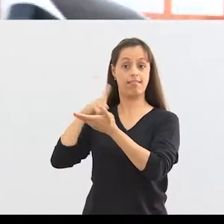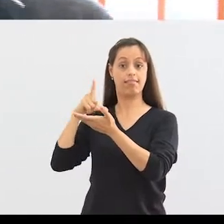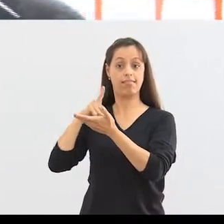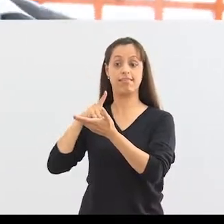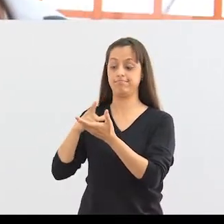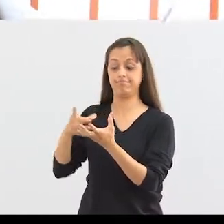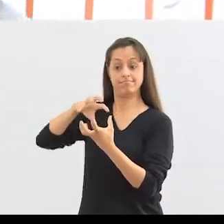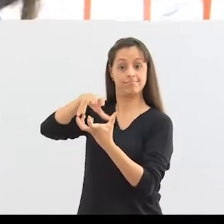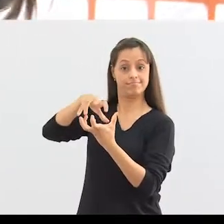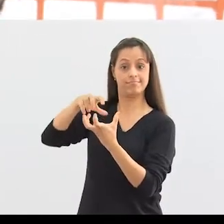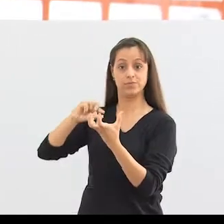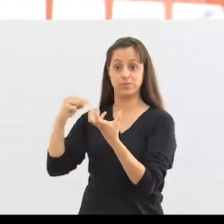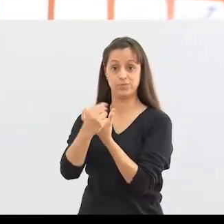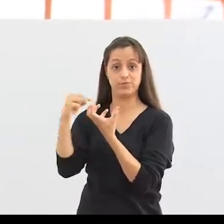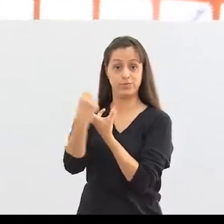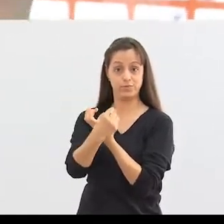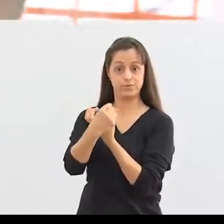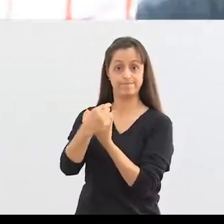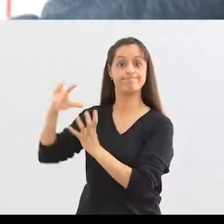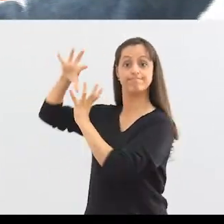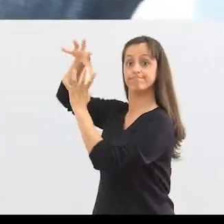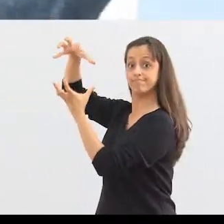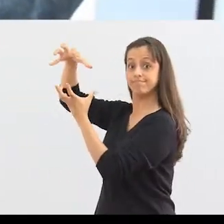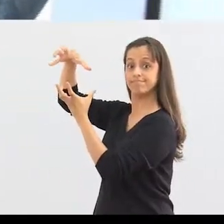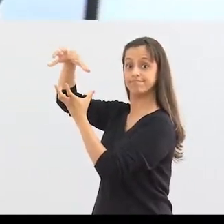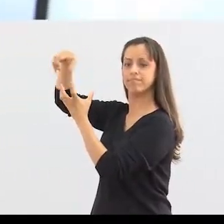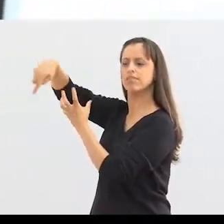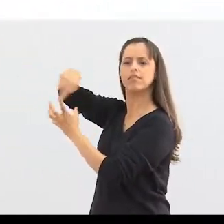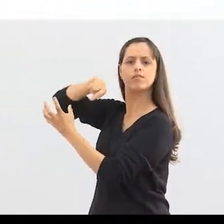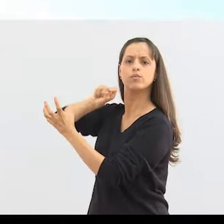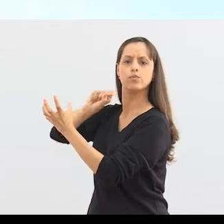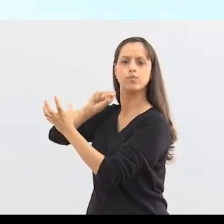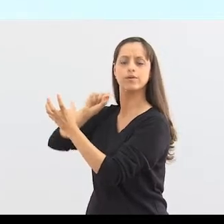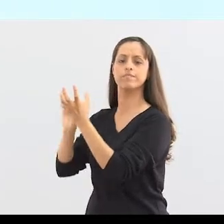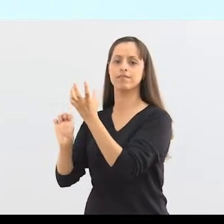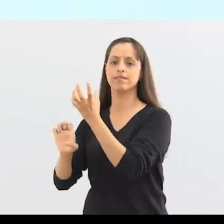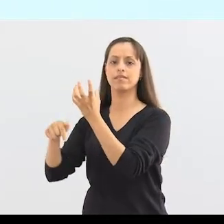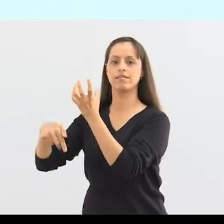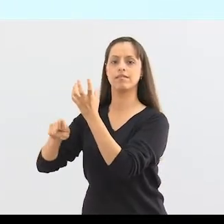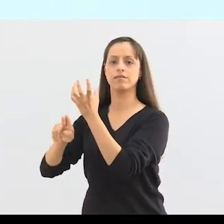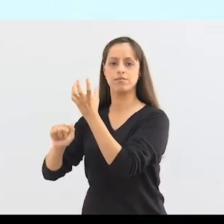that could make things more accessible,